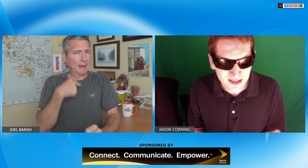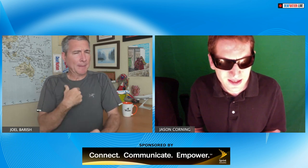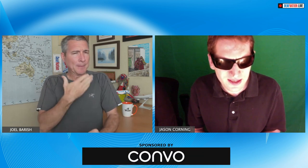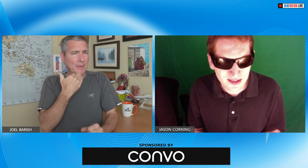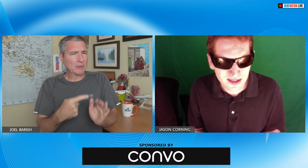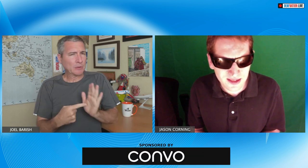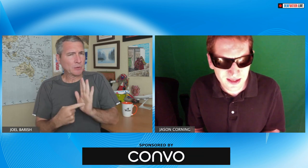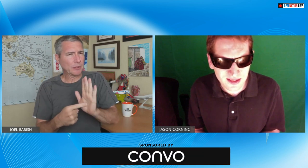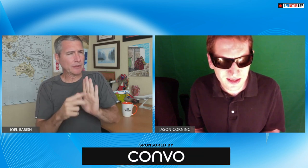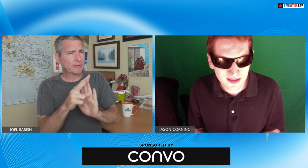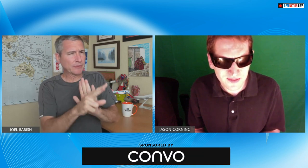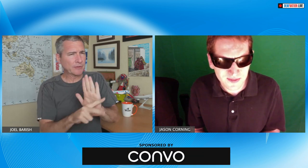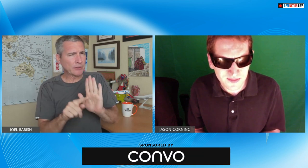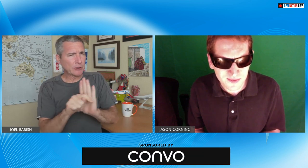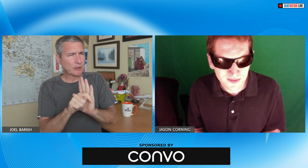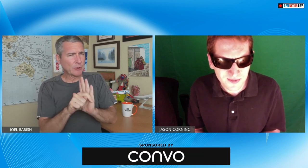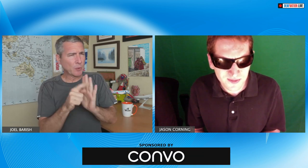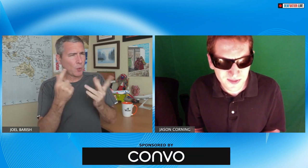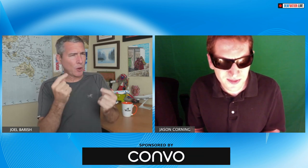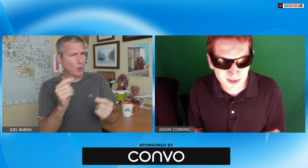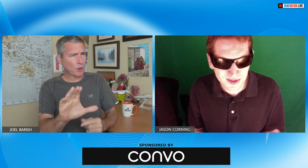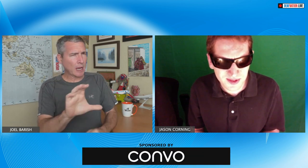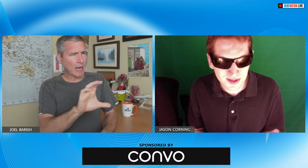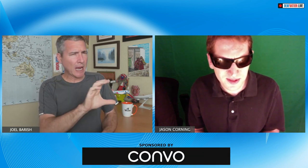I'll show a video about your company